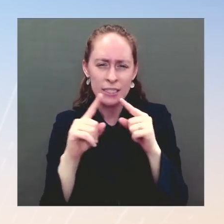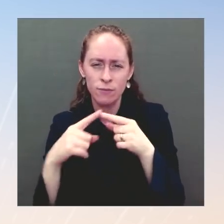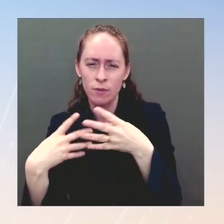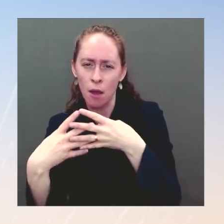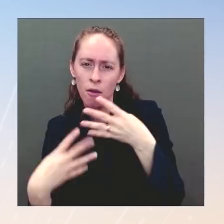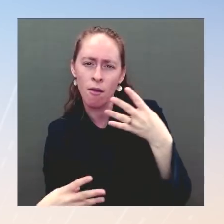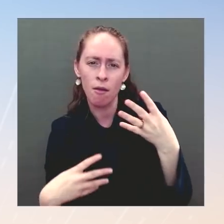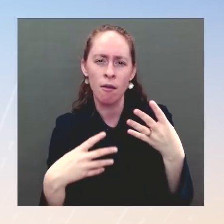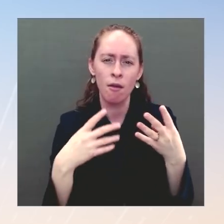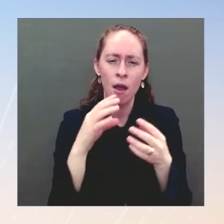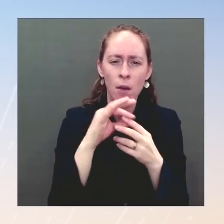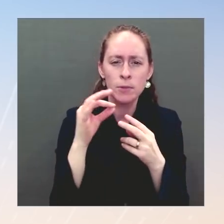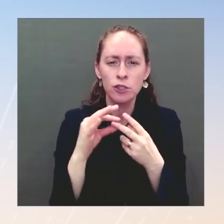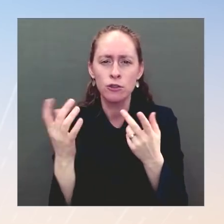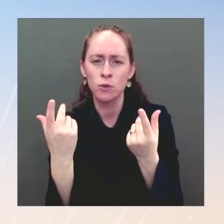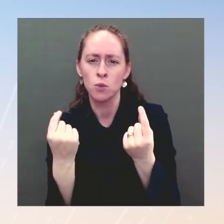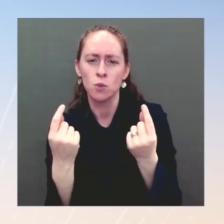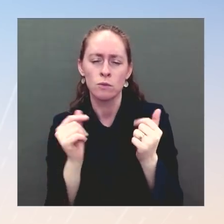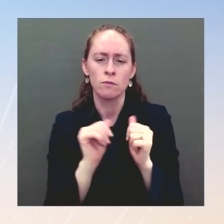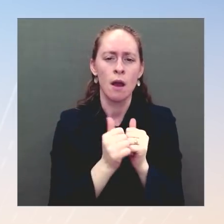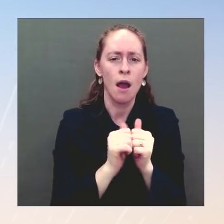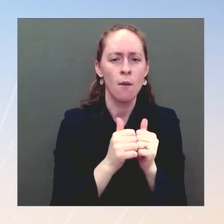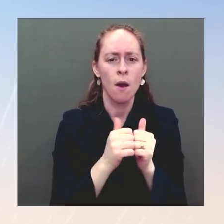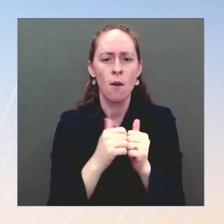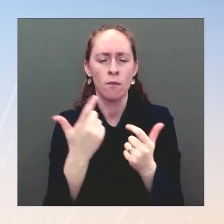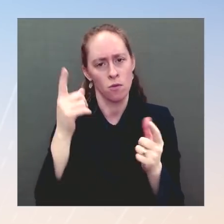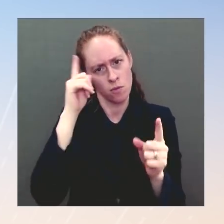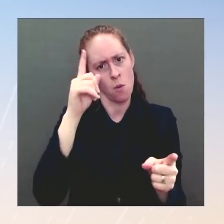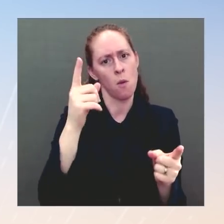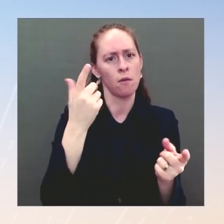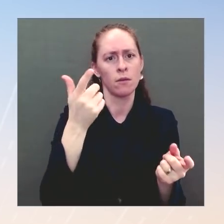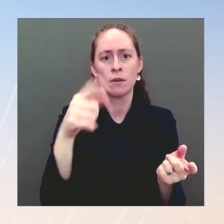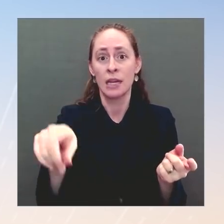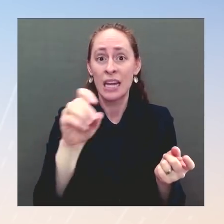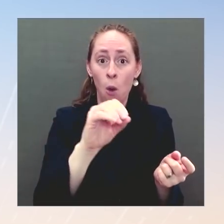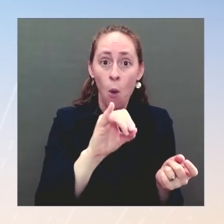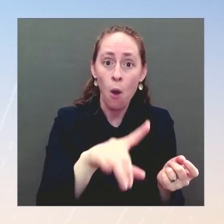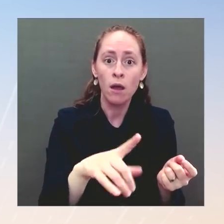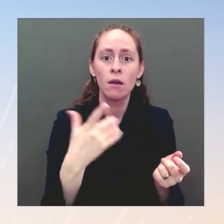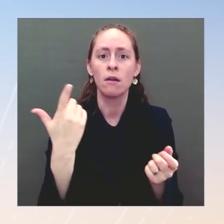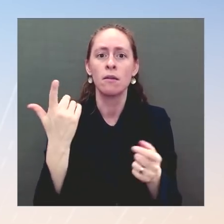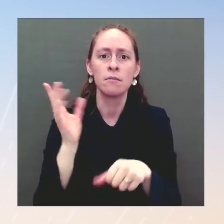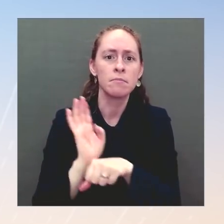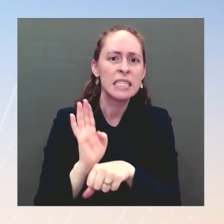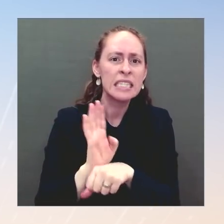and that is what would impact energy costs. But the last thing I would say is that the President and the White House --